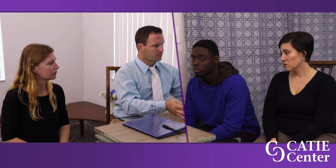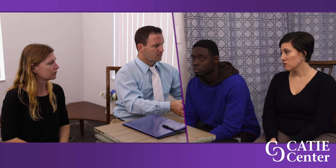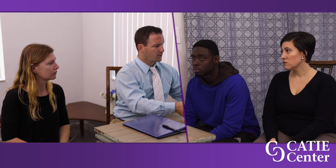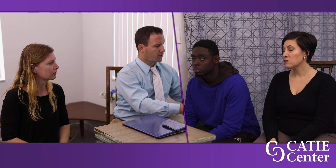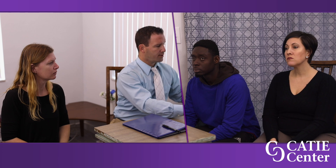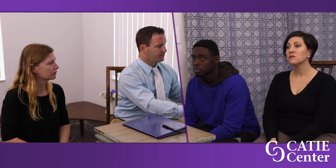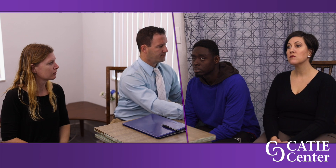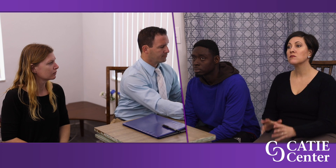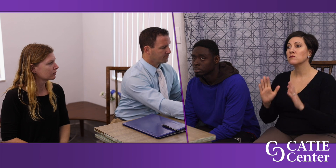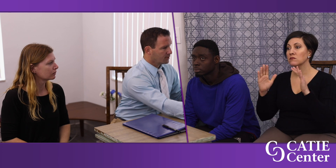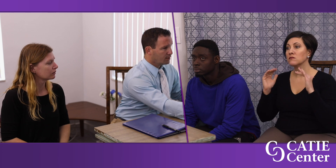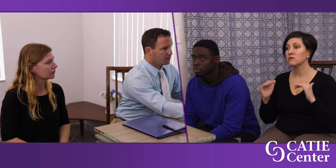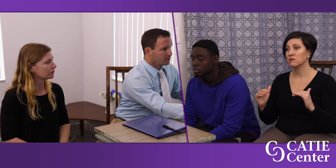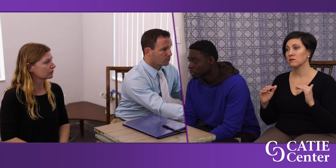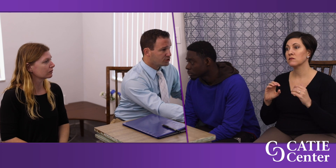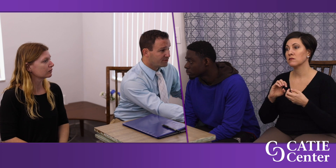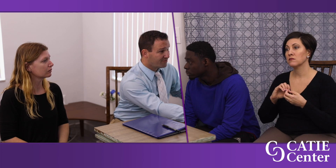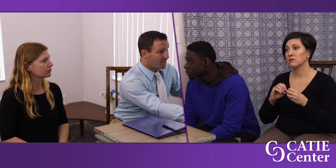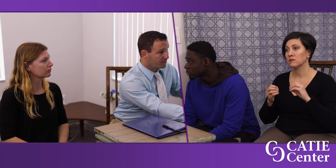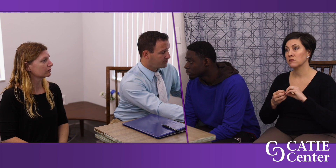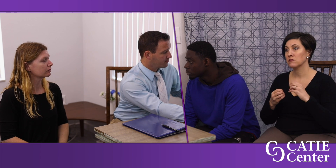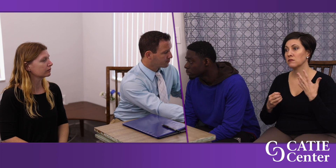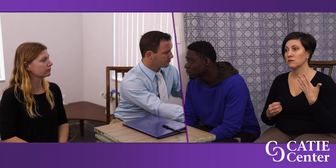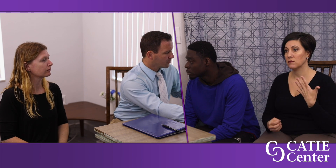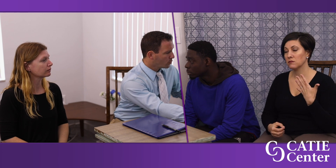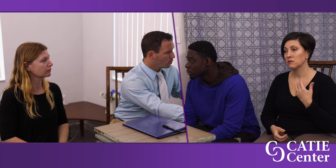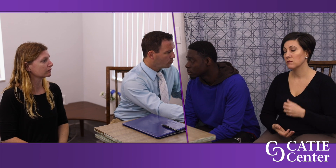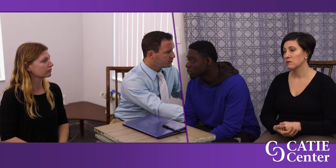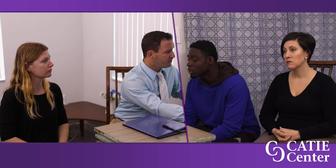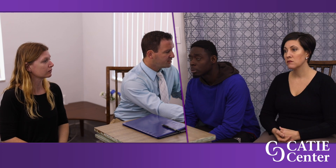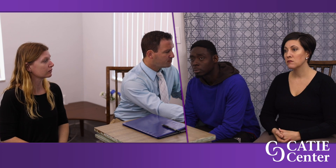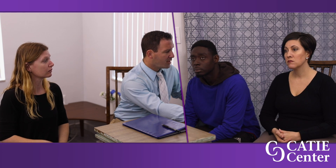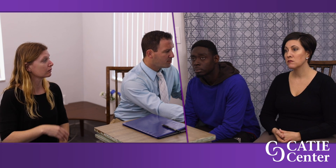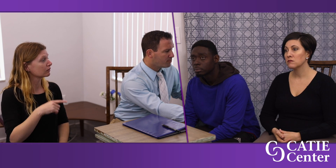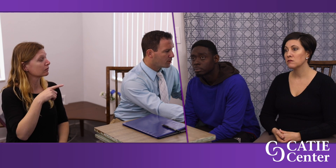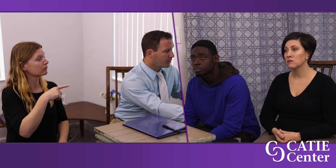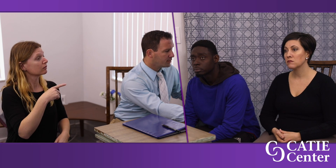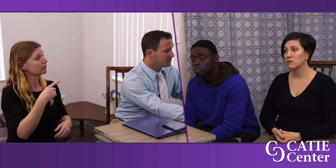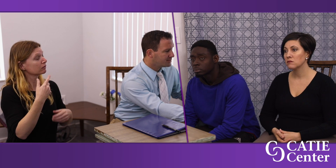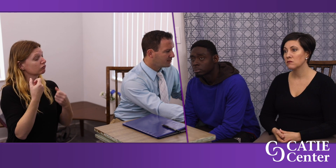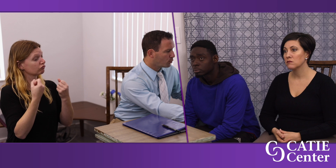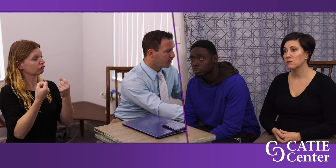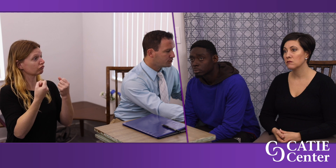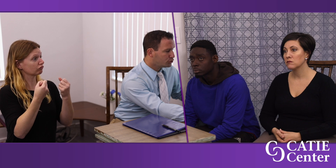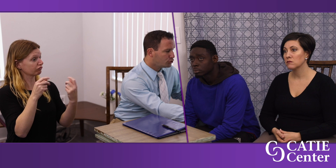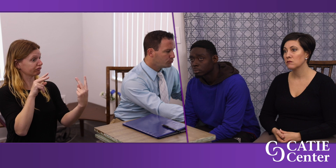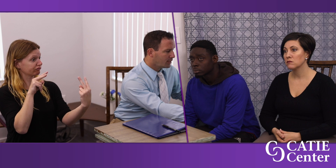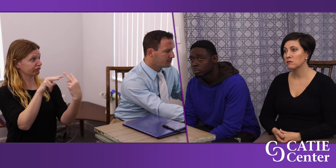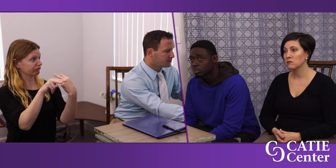Okay, question five. Which of these pavement markings separates two lanes of